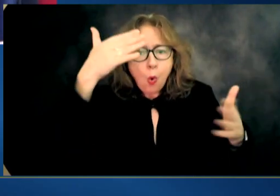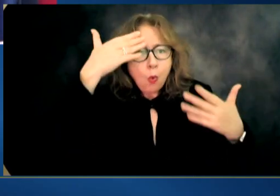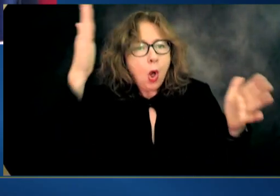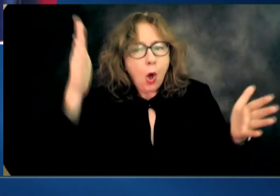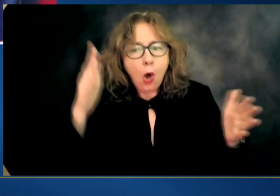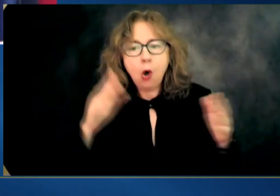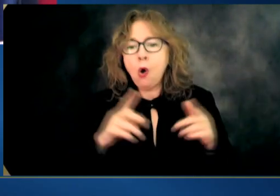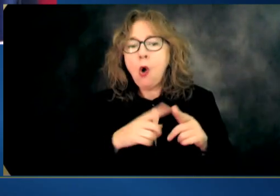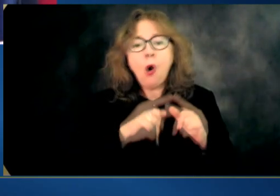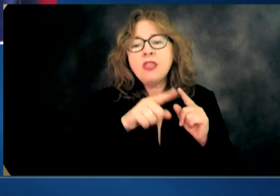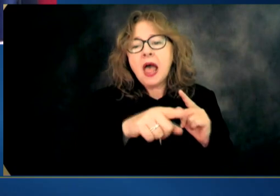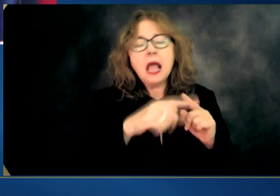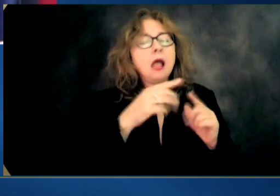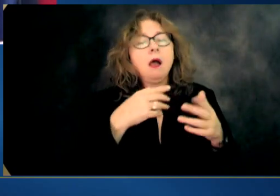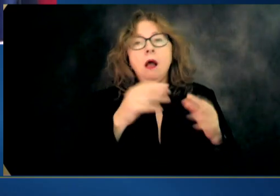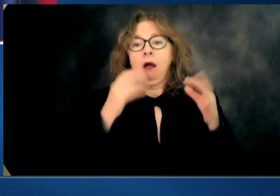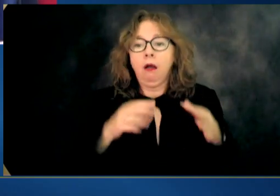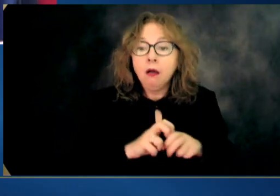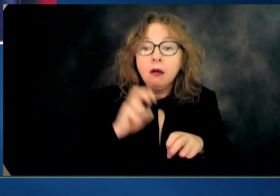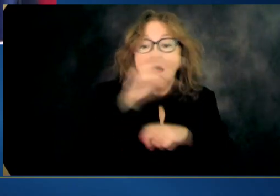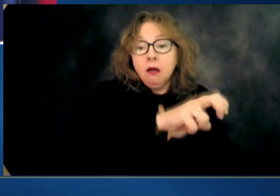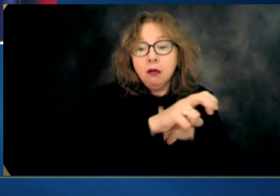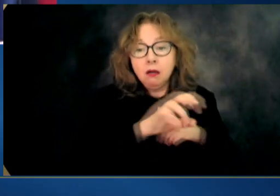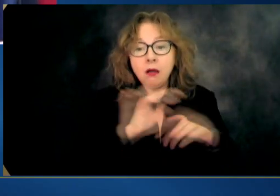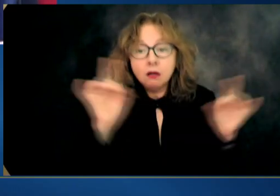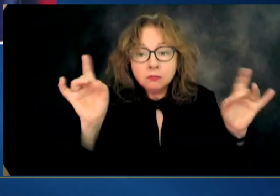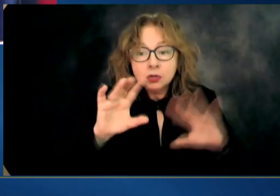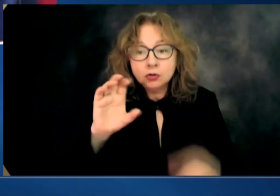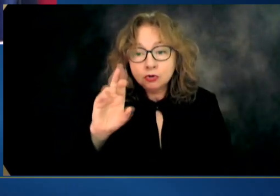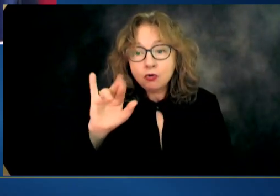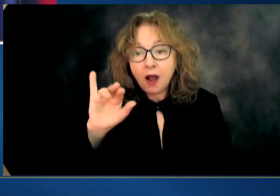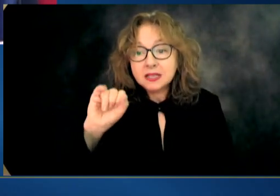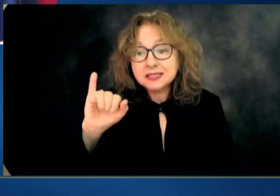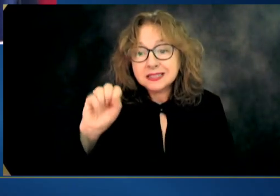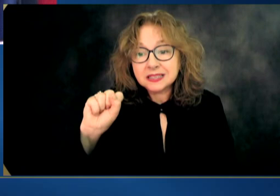because, you know, you're not rolling all over the floor, I guess, in pain,